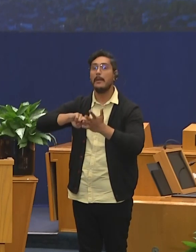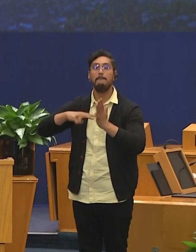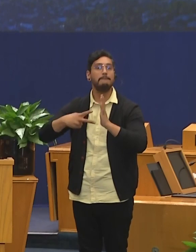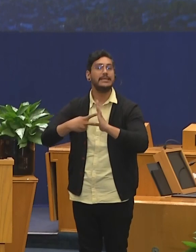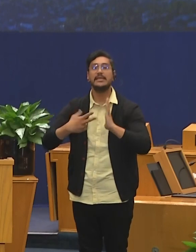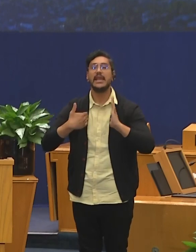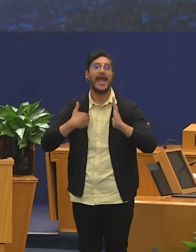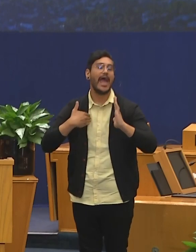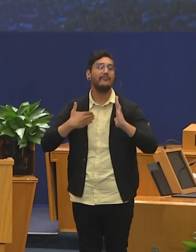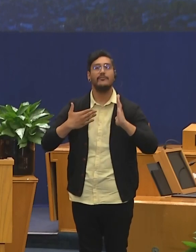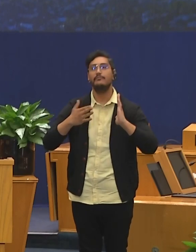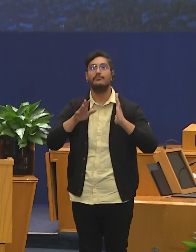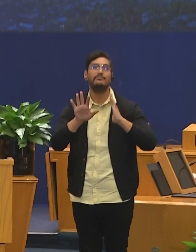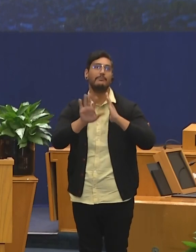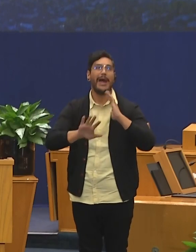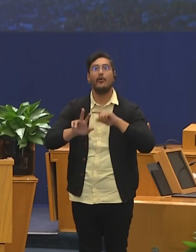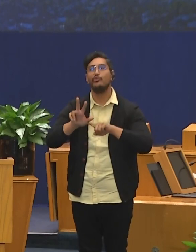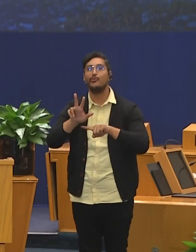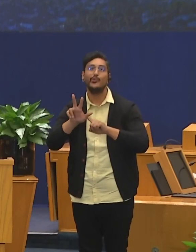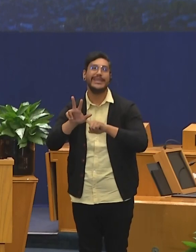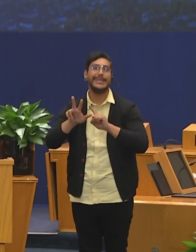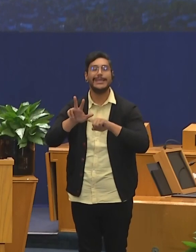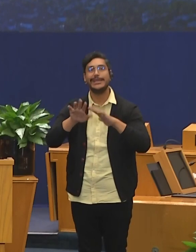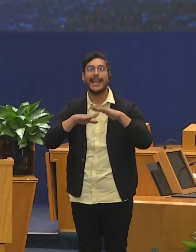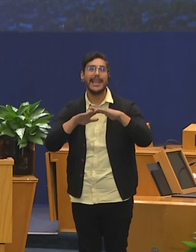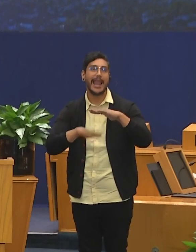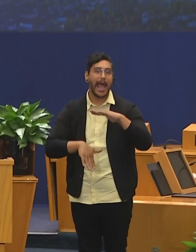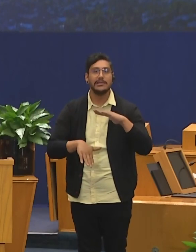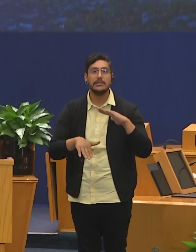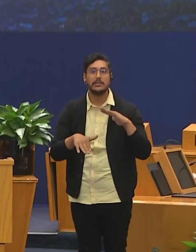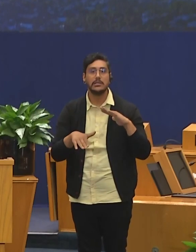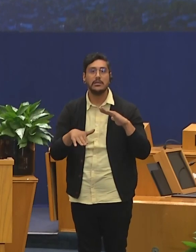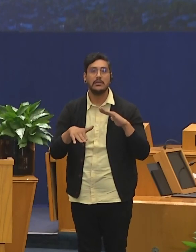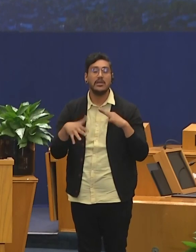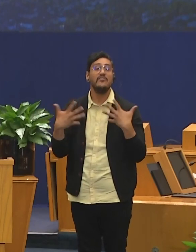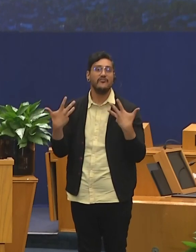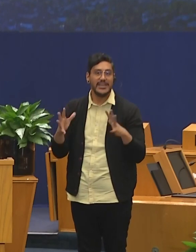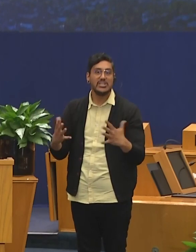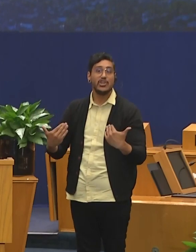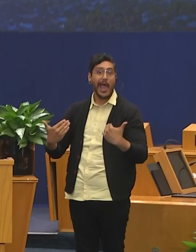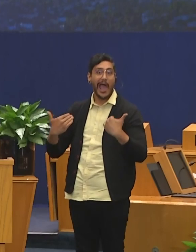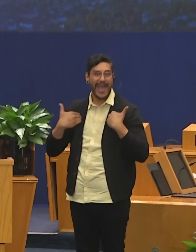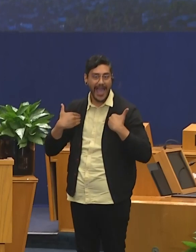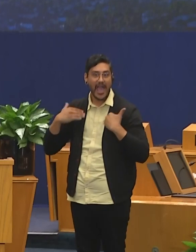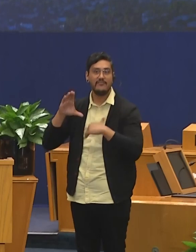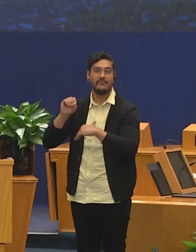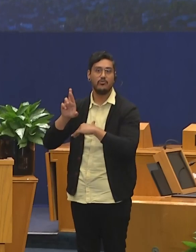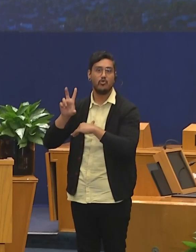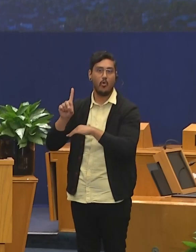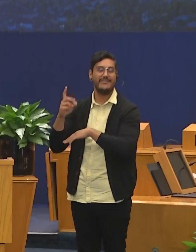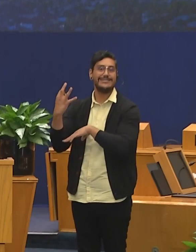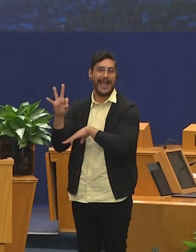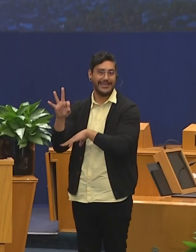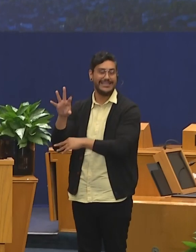REALLY MEANS WE HAVE LESS THAN THREE KNOWN CASES OR PRESUMED